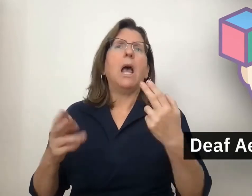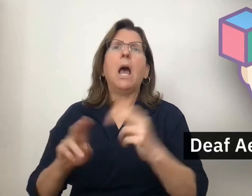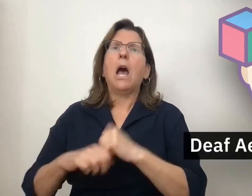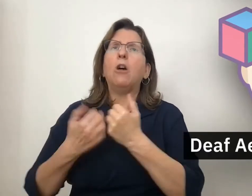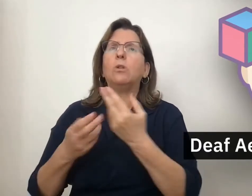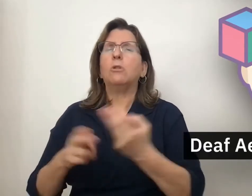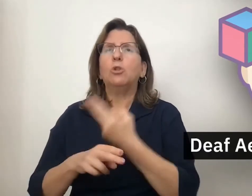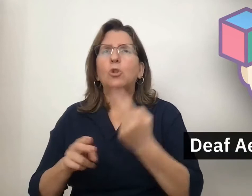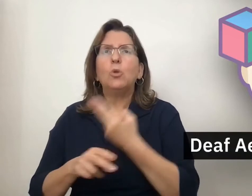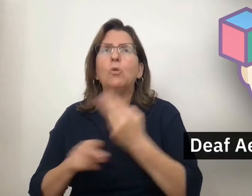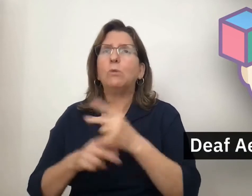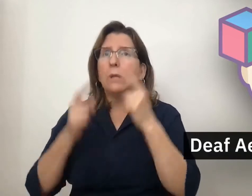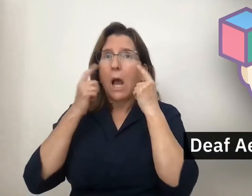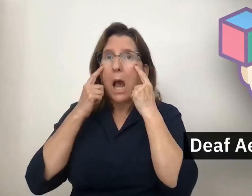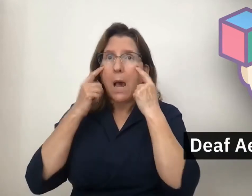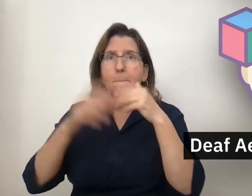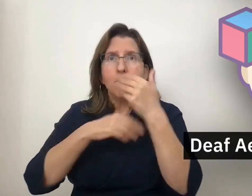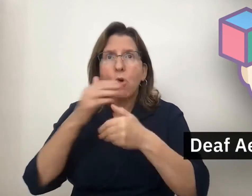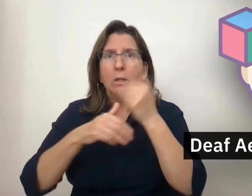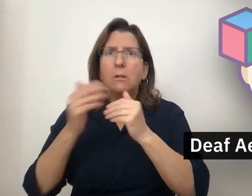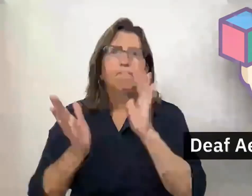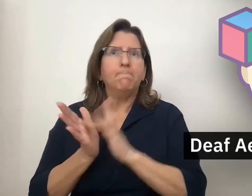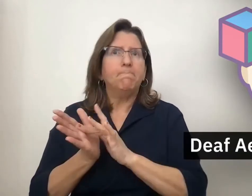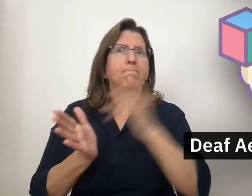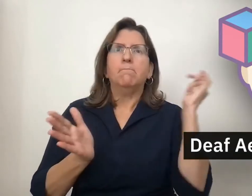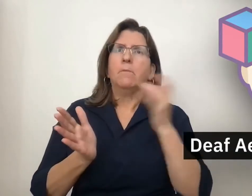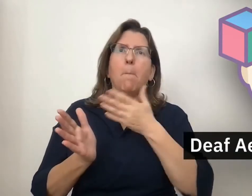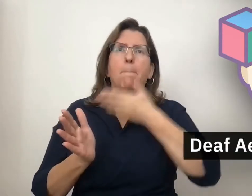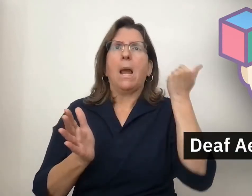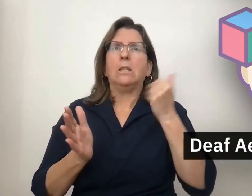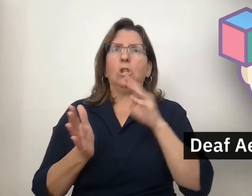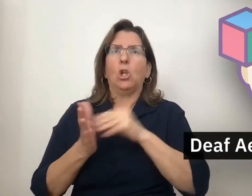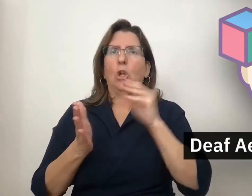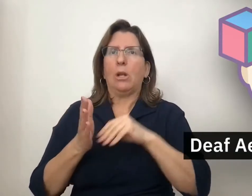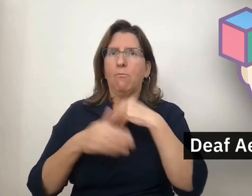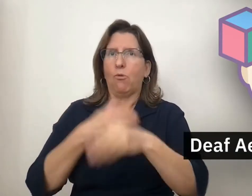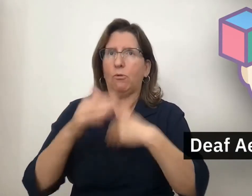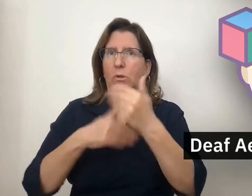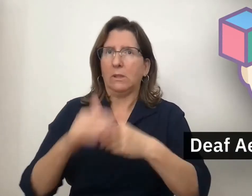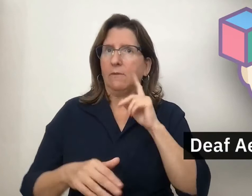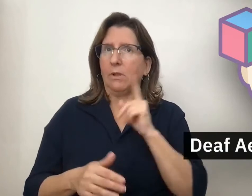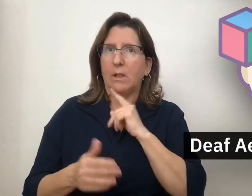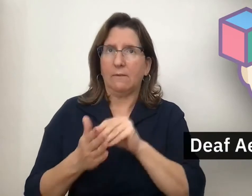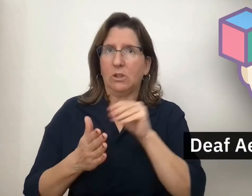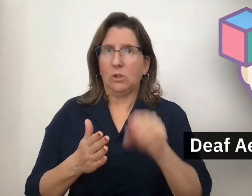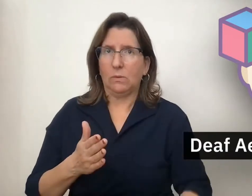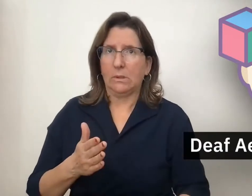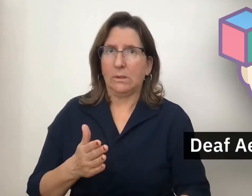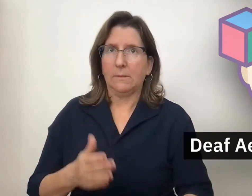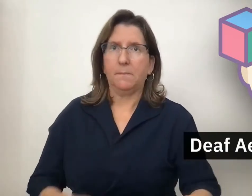Capitalizing on the deaf learner’s visual processing strengths.